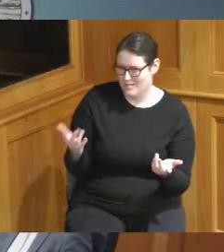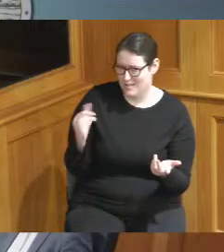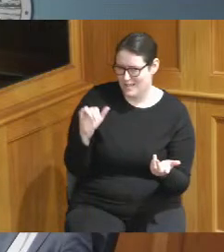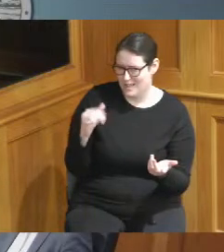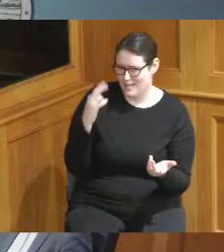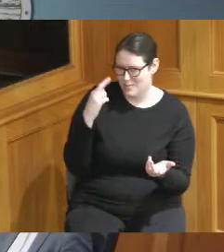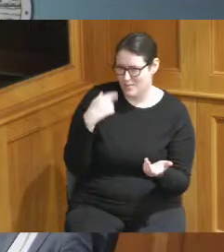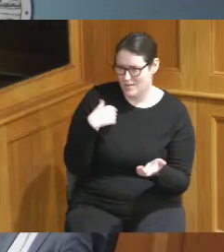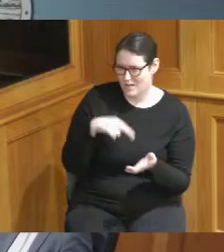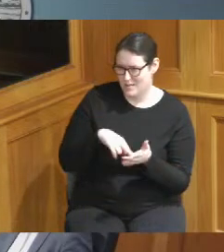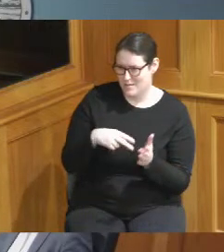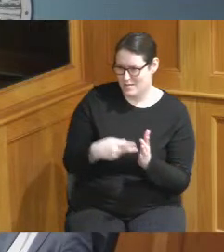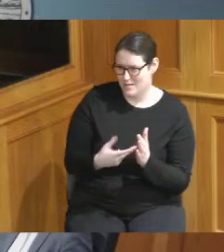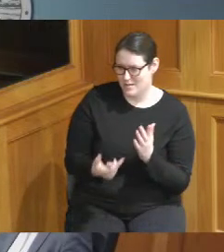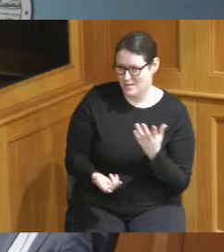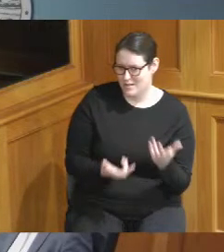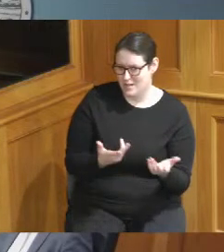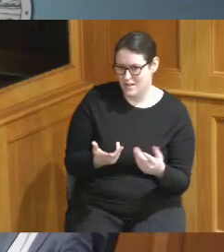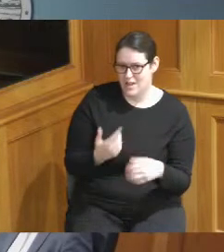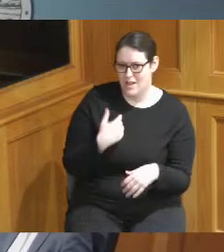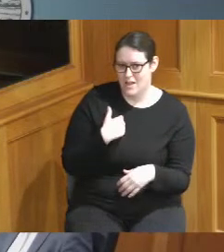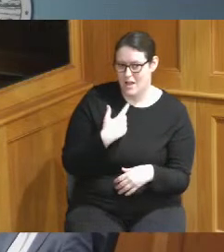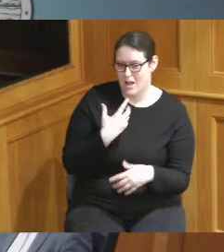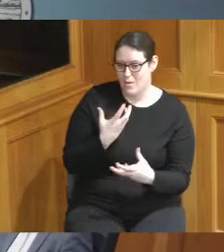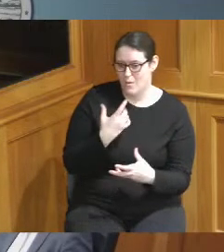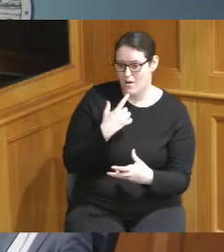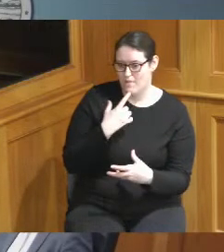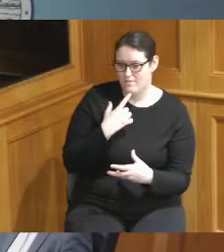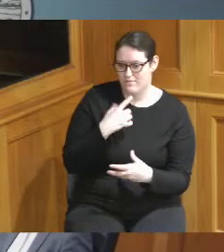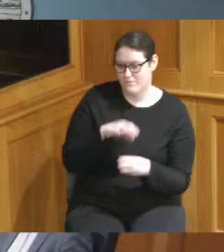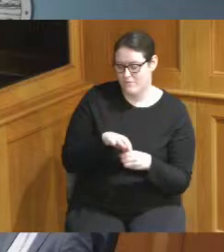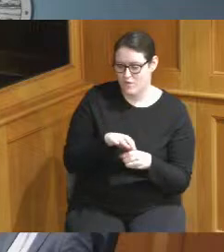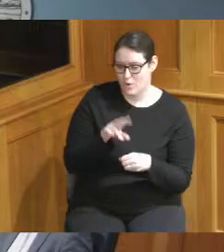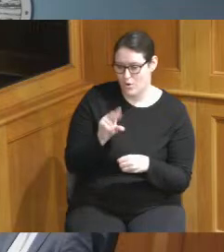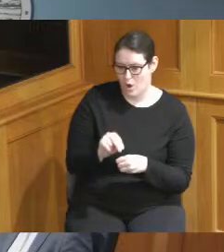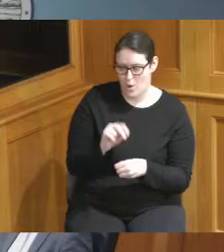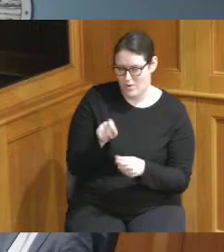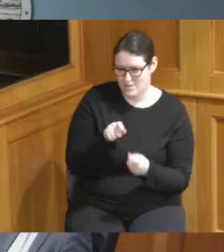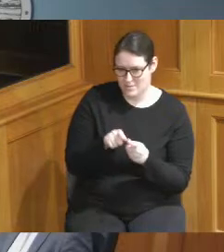(Commissioner Reece) but is there something thicker than this is there an actual plan that goes with it (Administrator Aluotto)